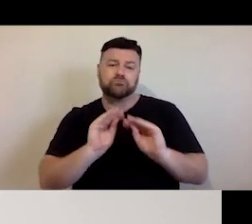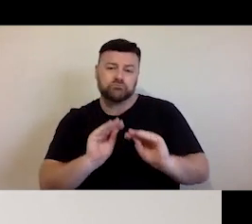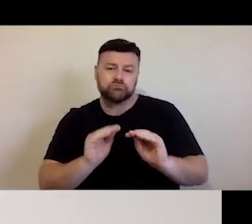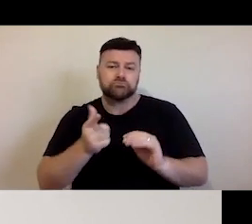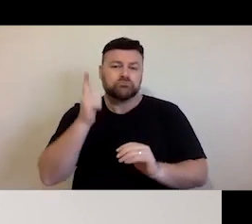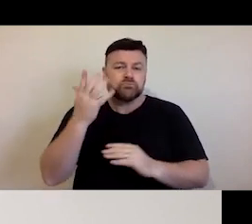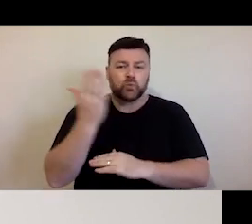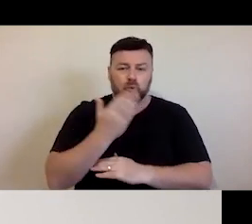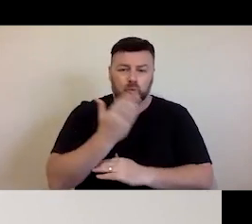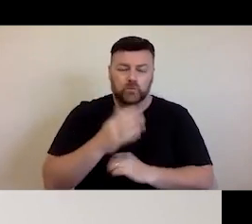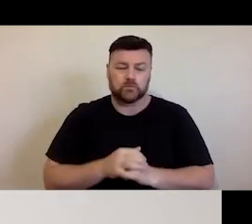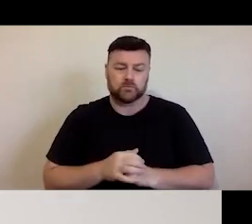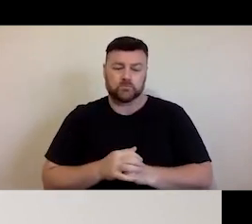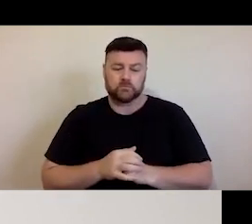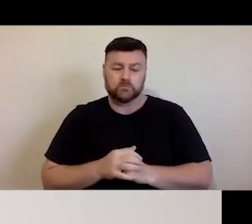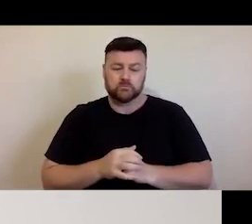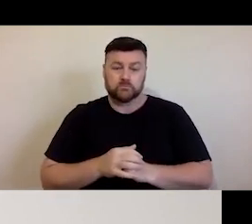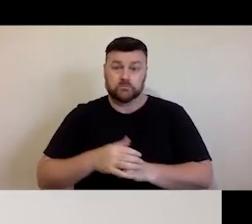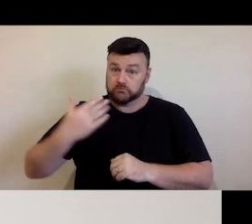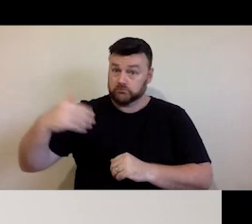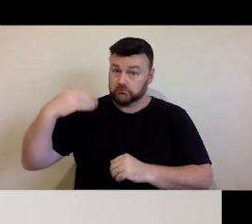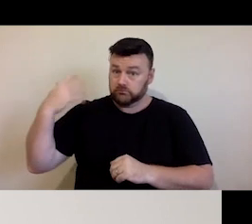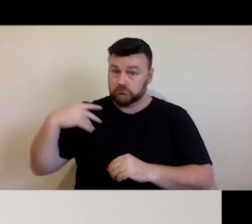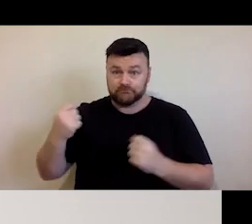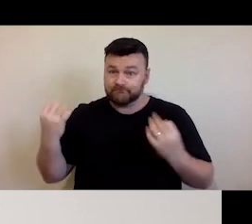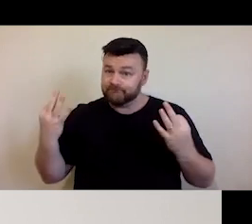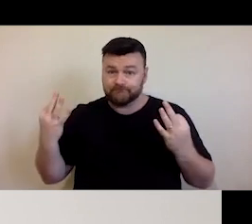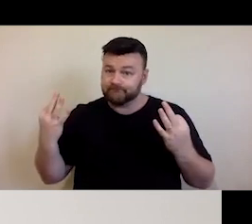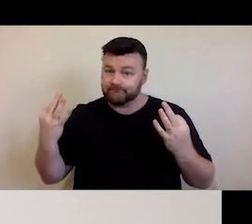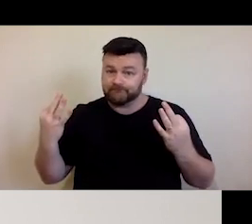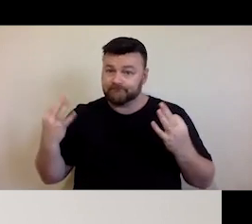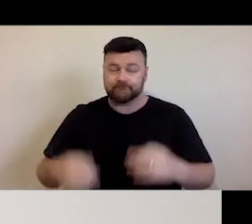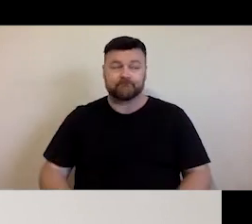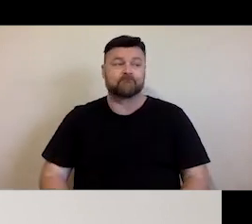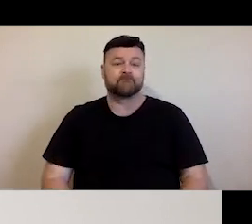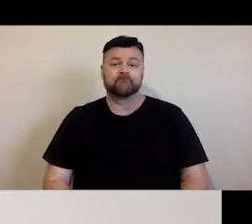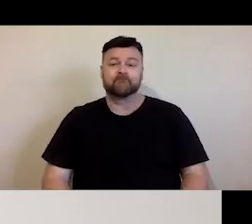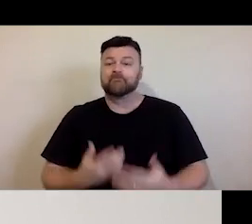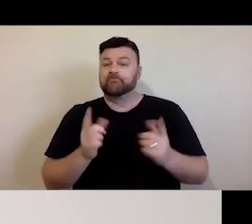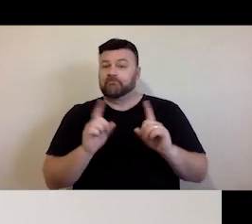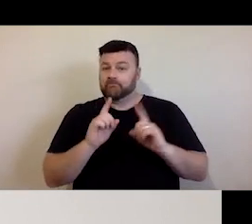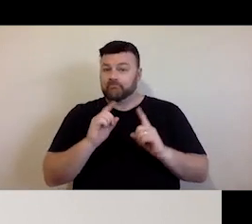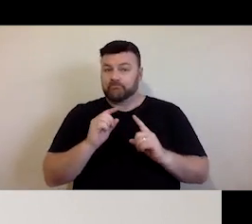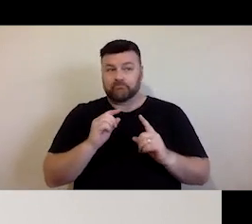ago, that was definitely not the case. Learning was a constant lifelong expectation.